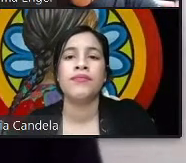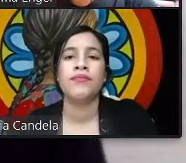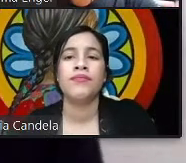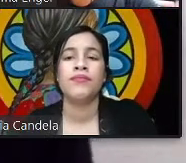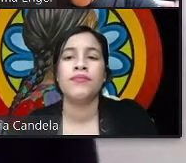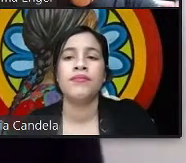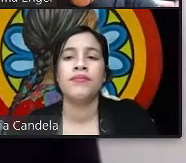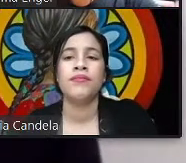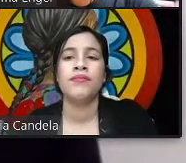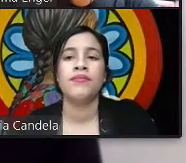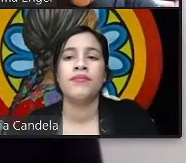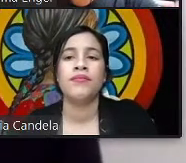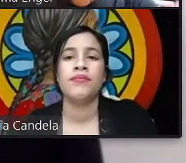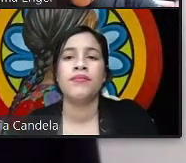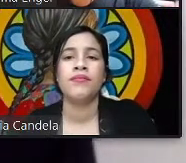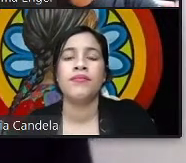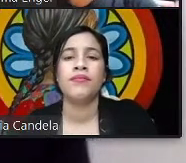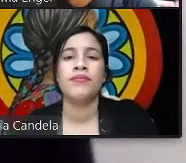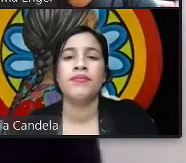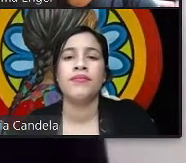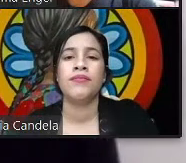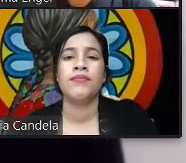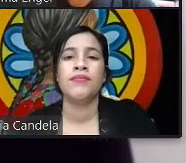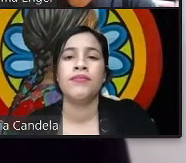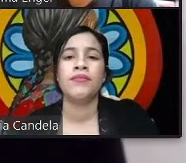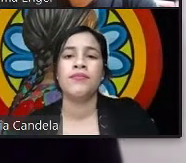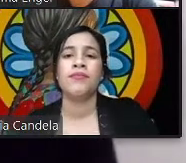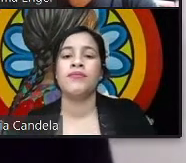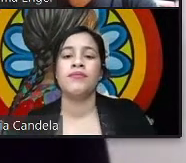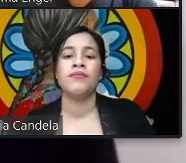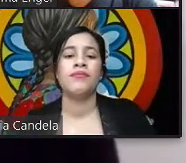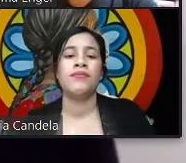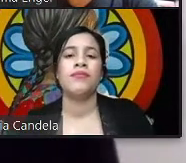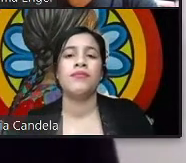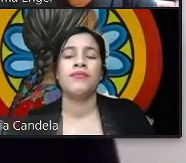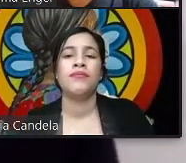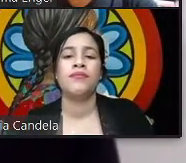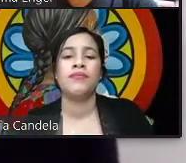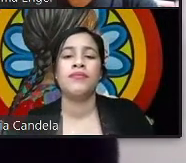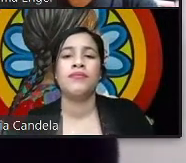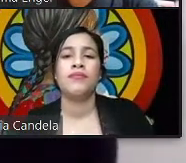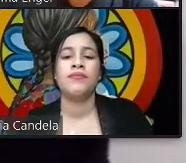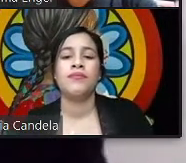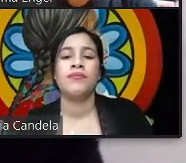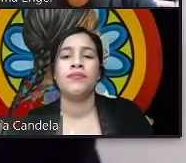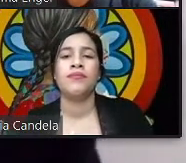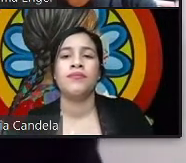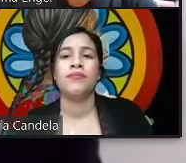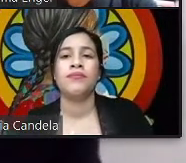vaccinated because it's a vaccine, a new vaccine, and it was made kind of fast.